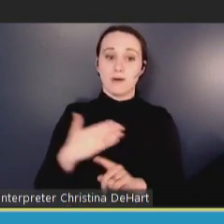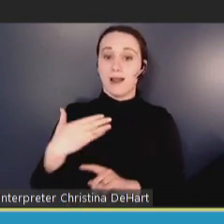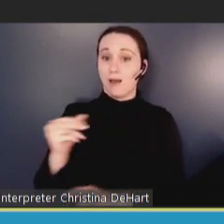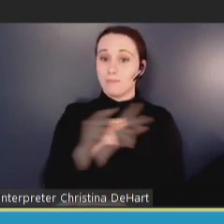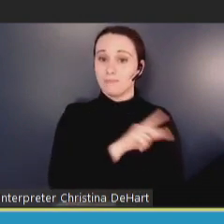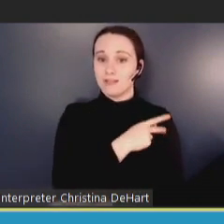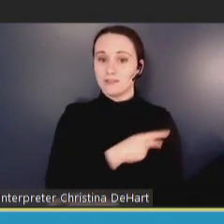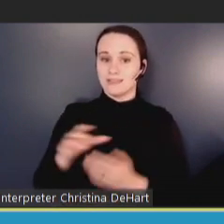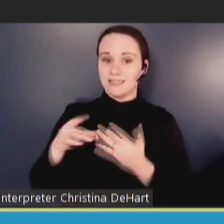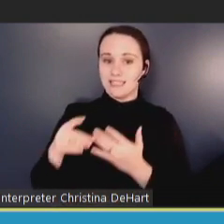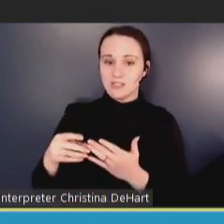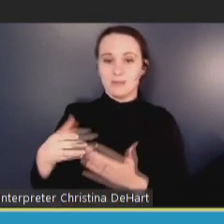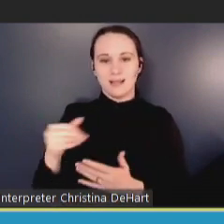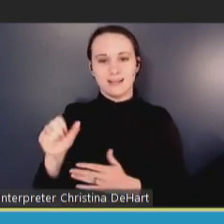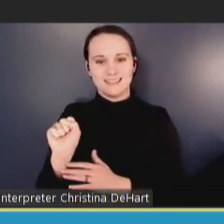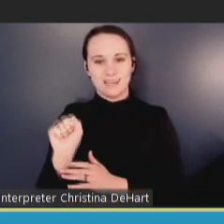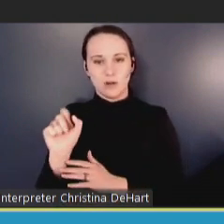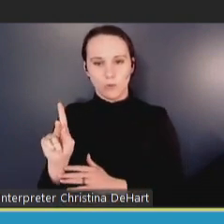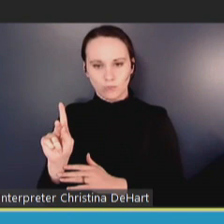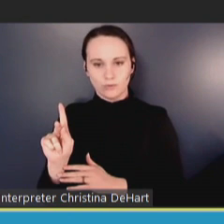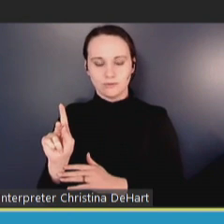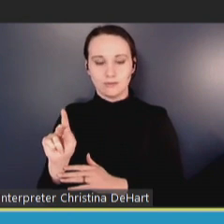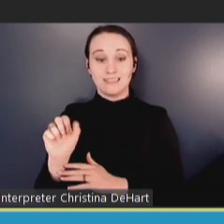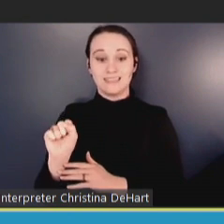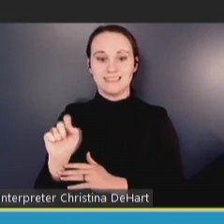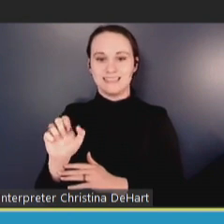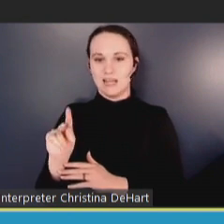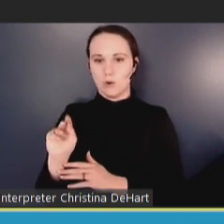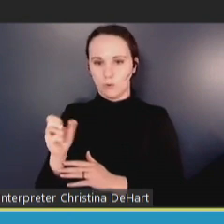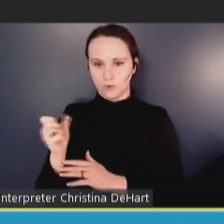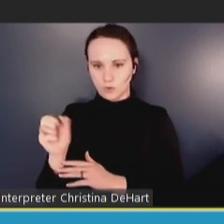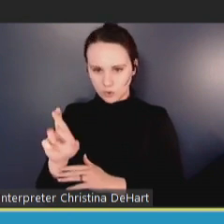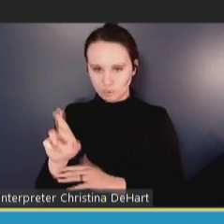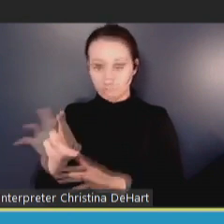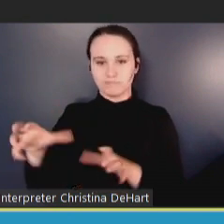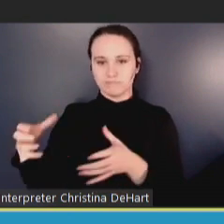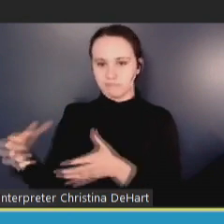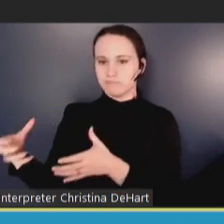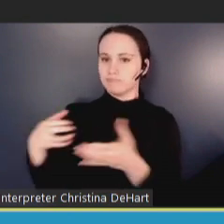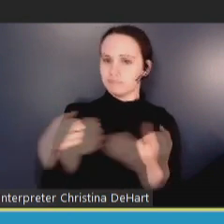to pilot a bundle of strategies at two primary care sites with a goal to increase